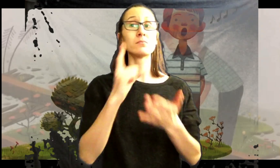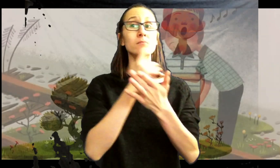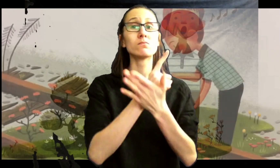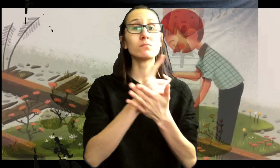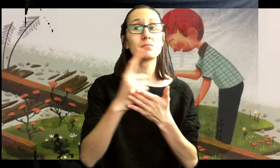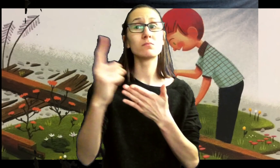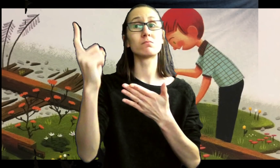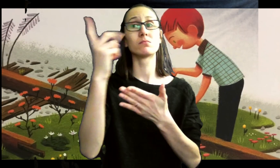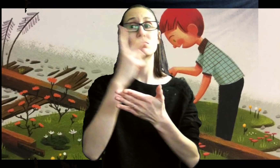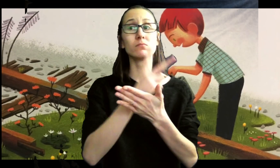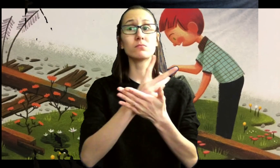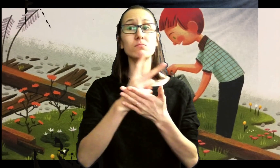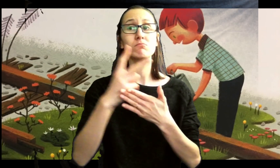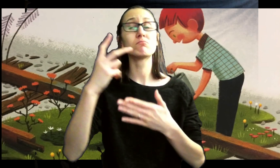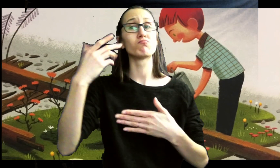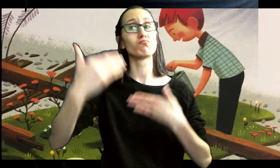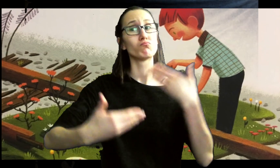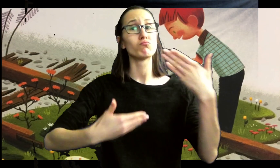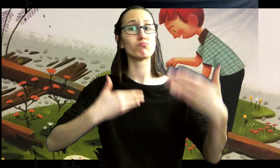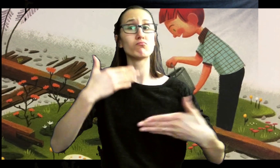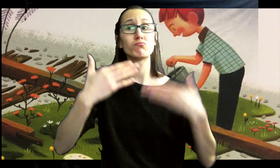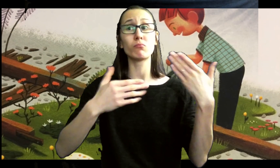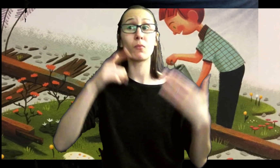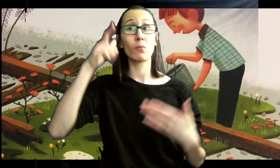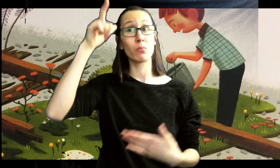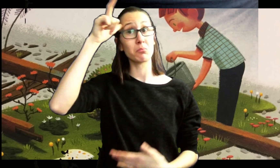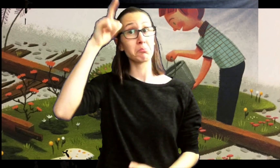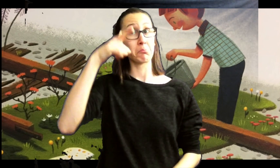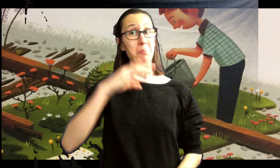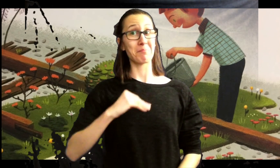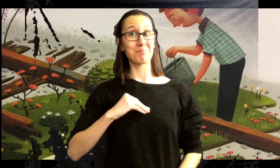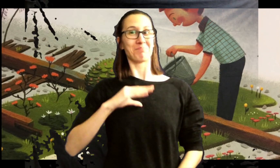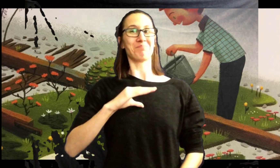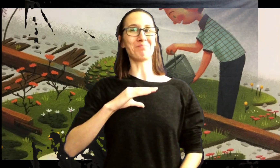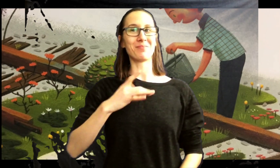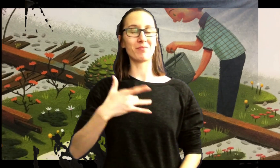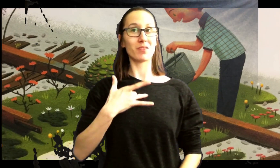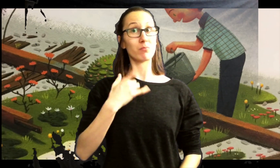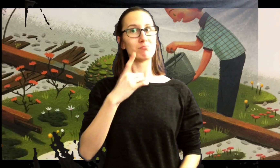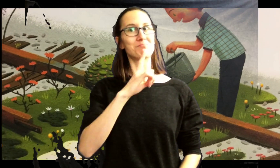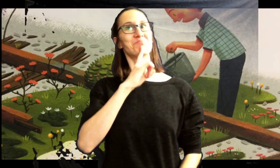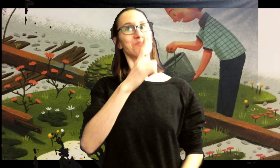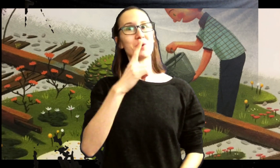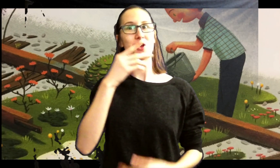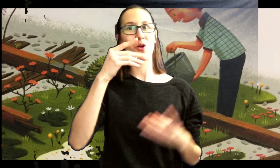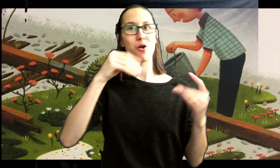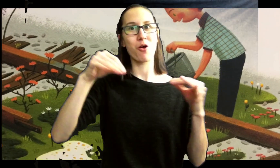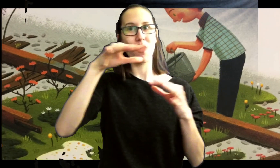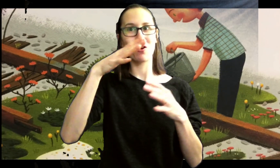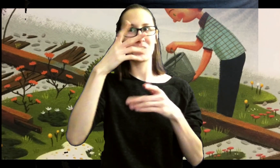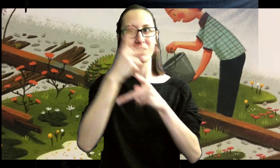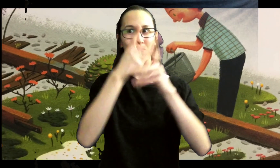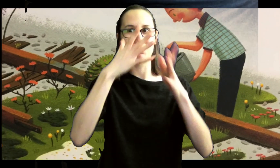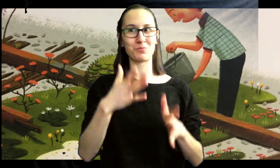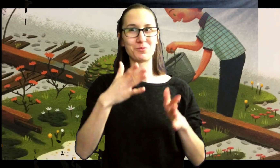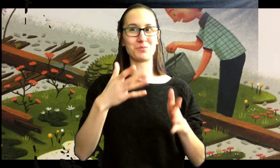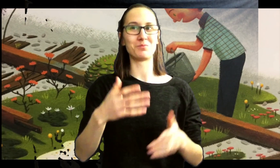As the weeks rolled by, Liam began to feel like a real gardener,